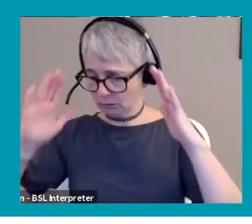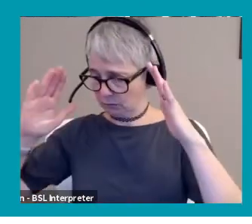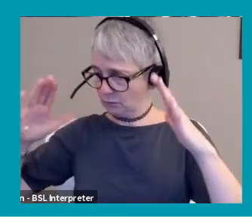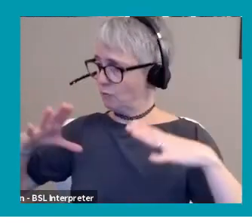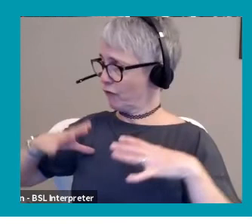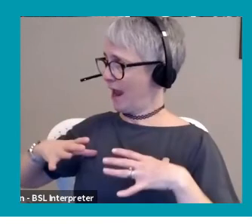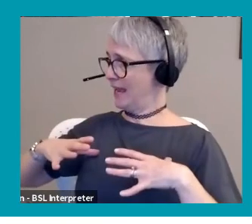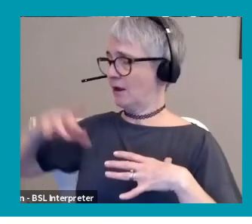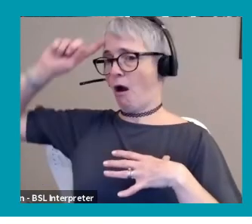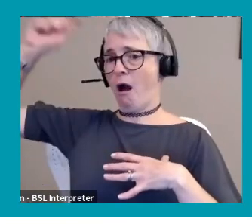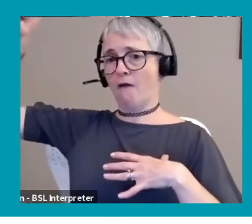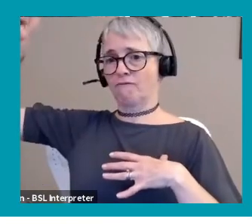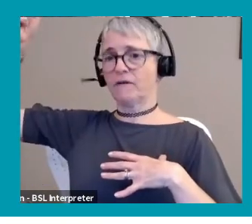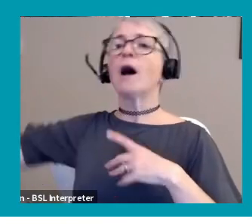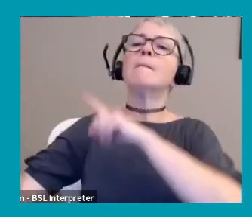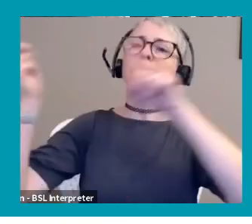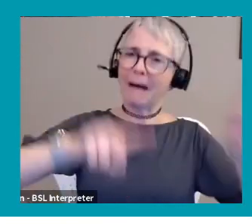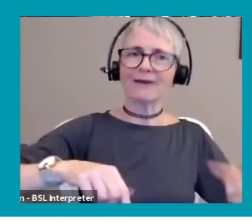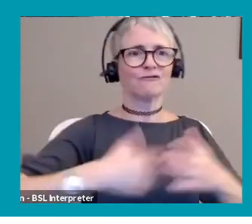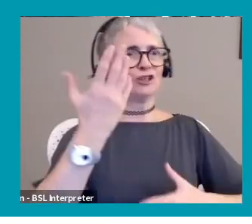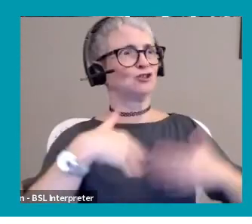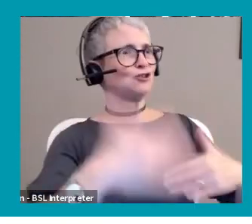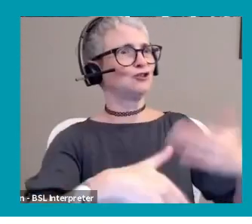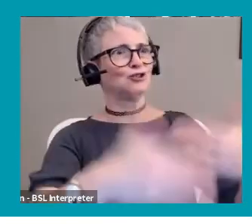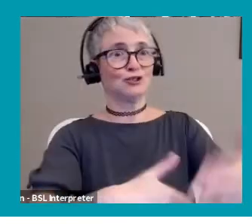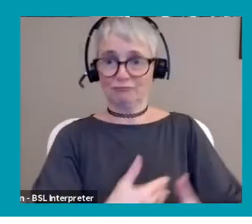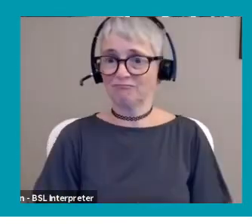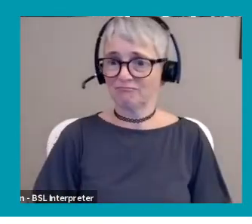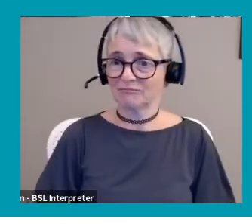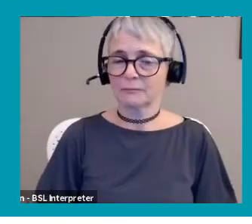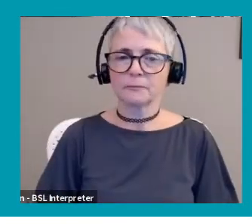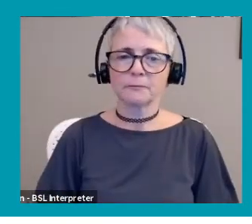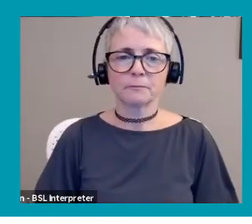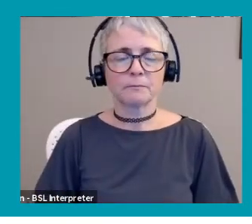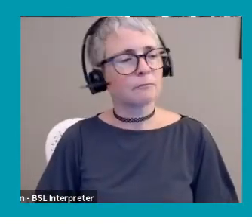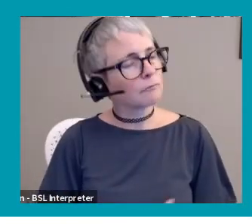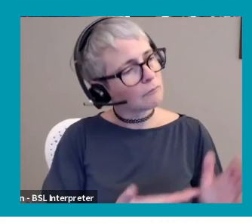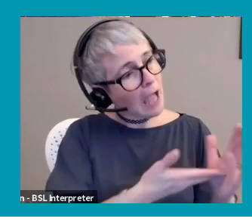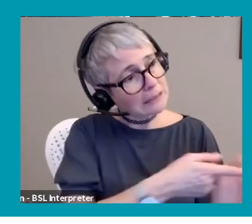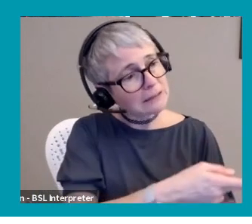Tammy anything you want to add to that. TAMMY: Only to say that Gopal had asked what is a scatter